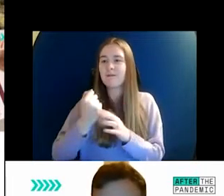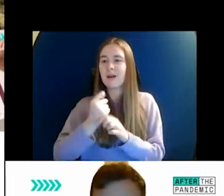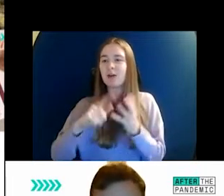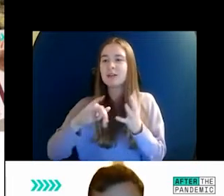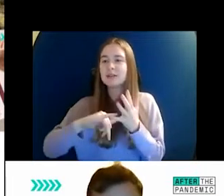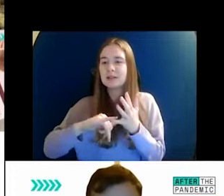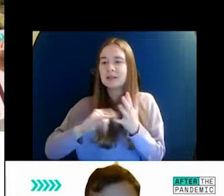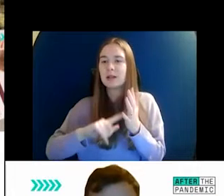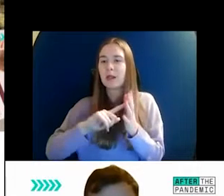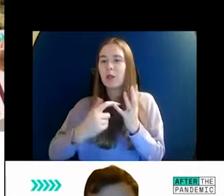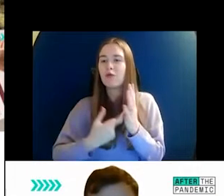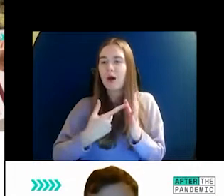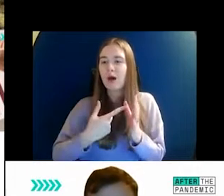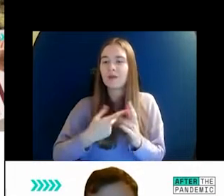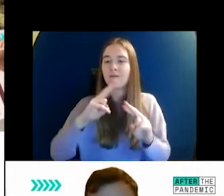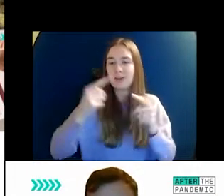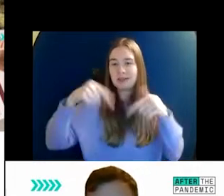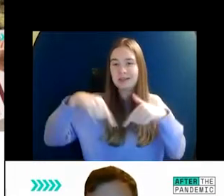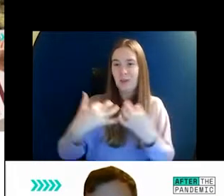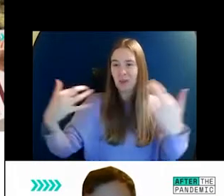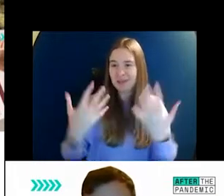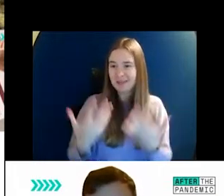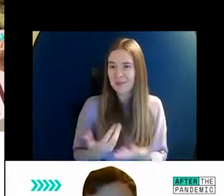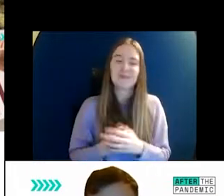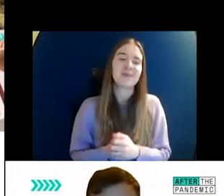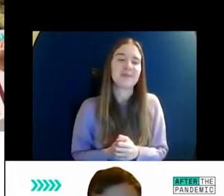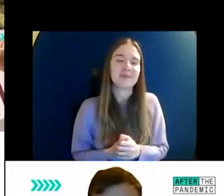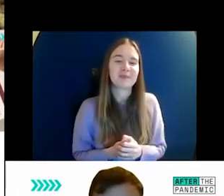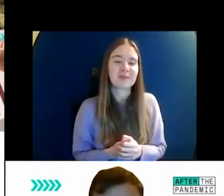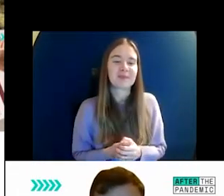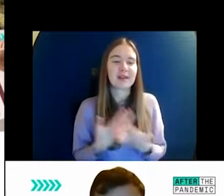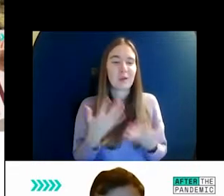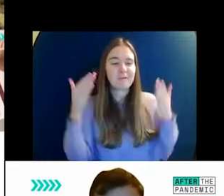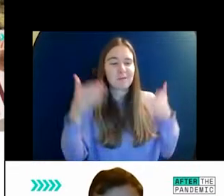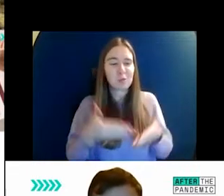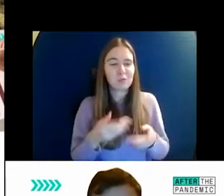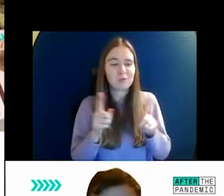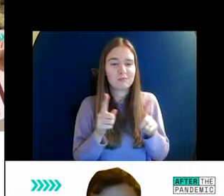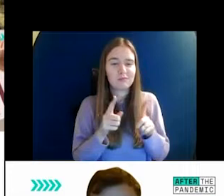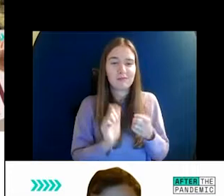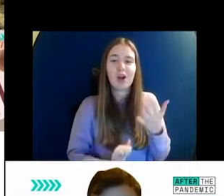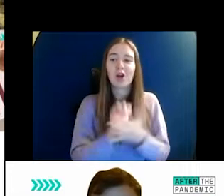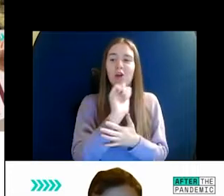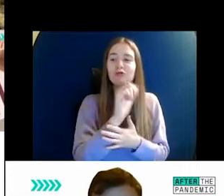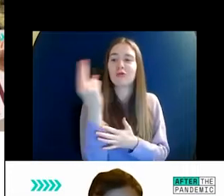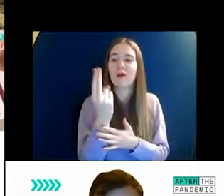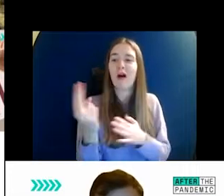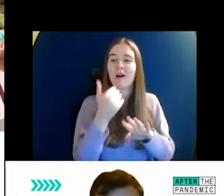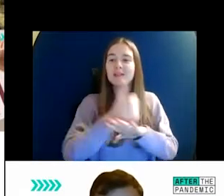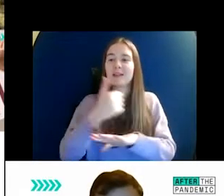Fergus is in the audience this evening. And we focus primarily around cultural and art installations, programs and content,